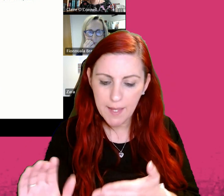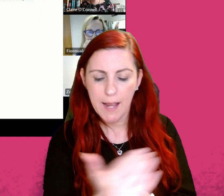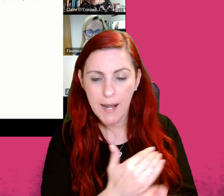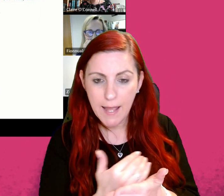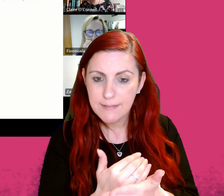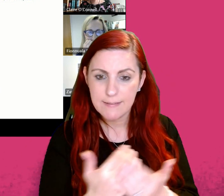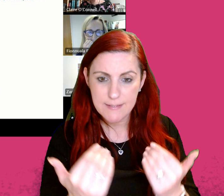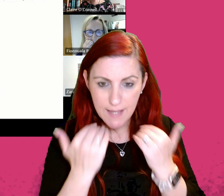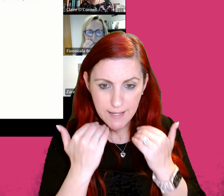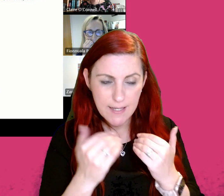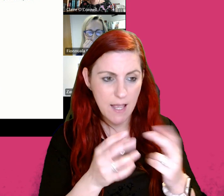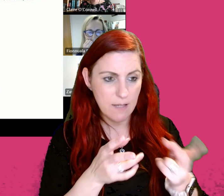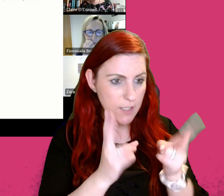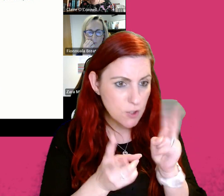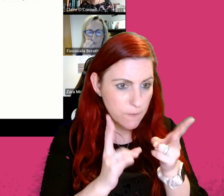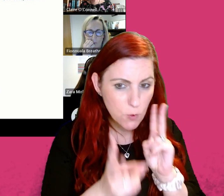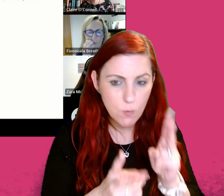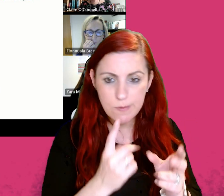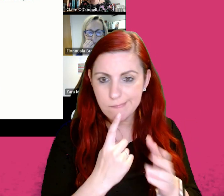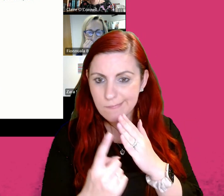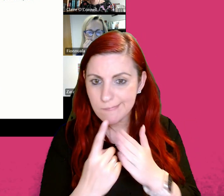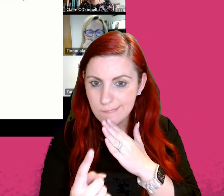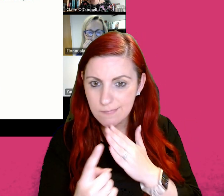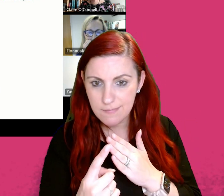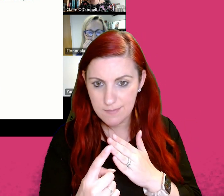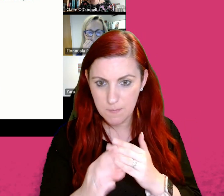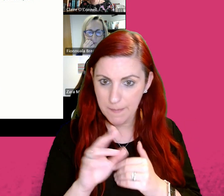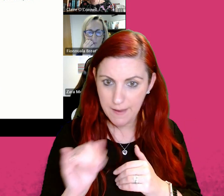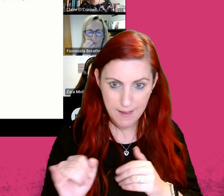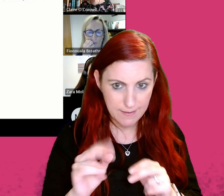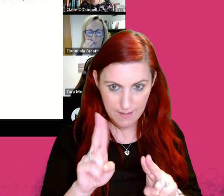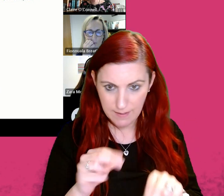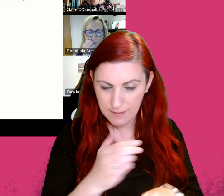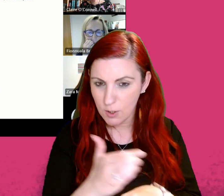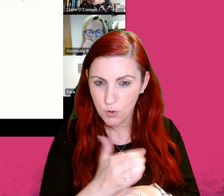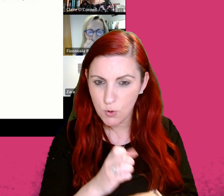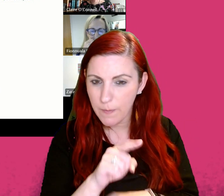can train participant uh PPI contributors to do this and we've lots of patients on steering